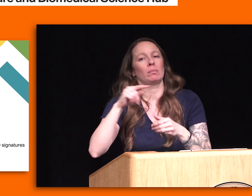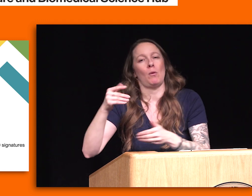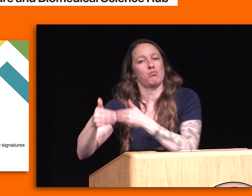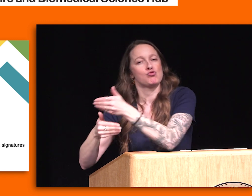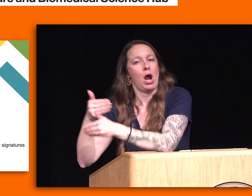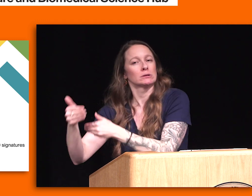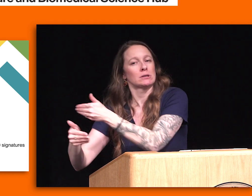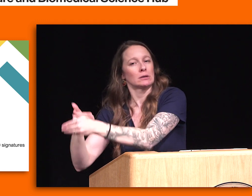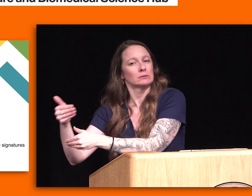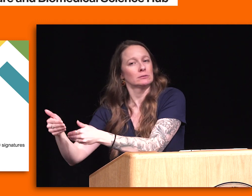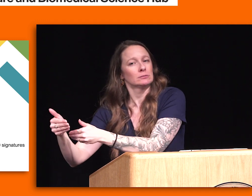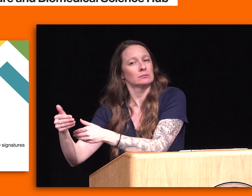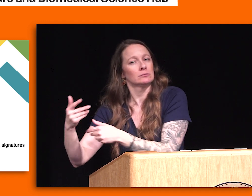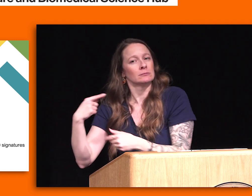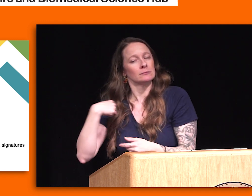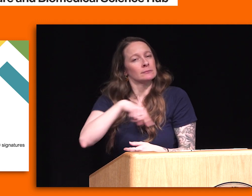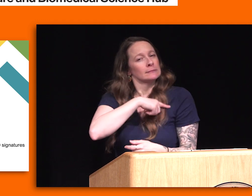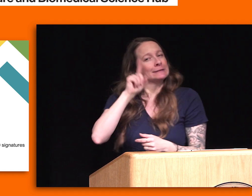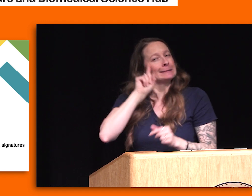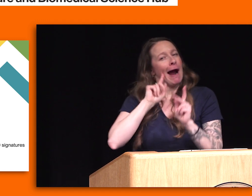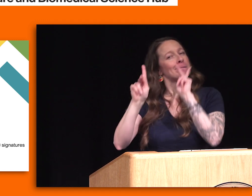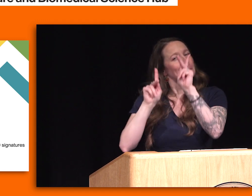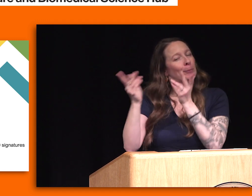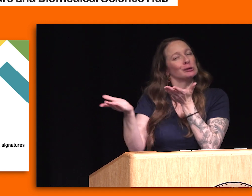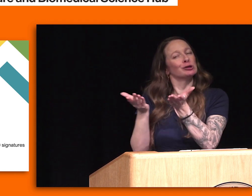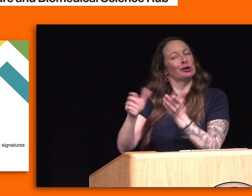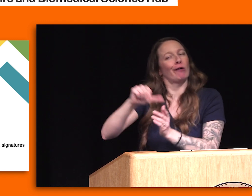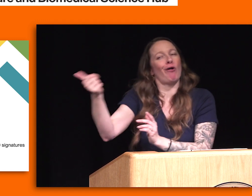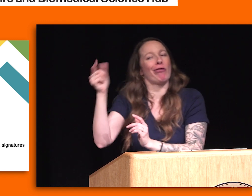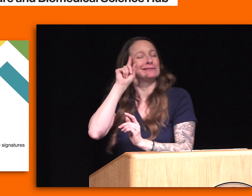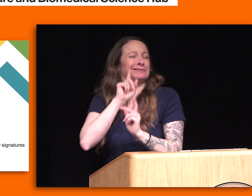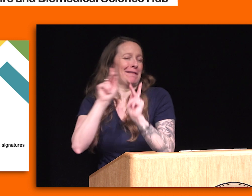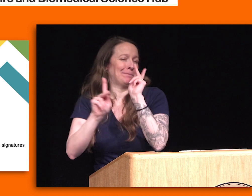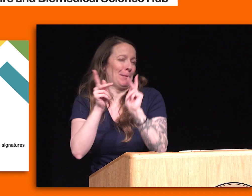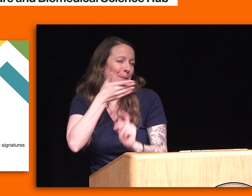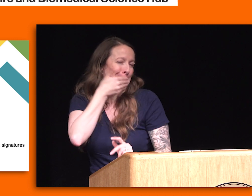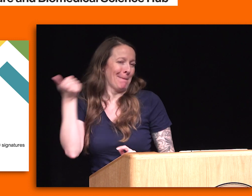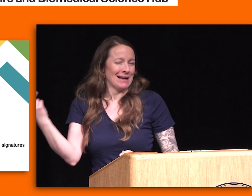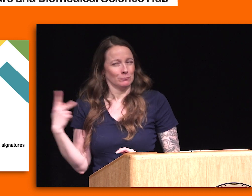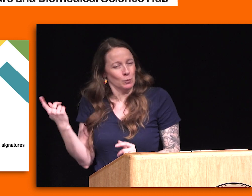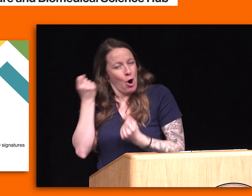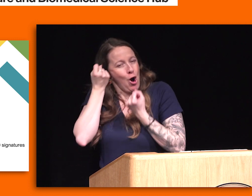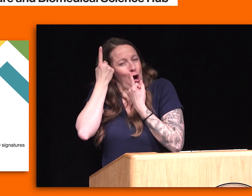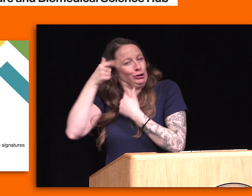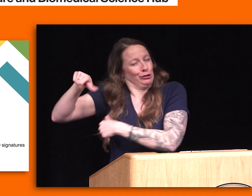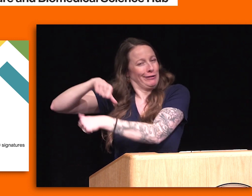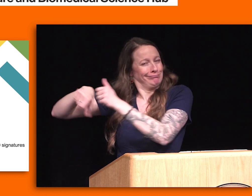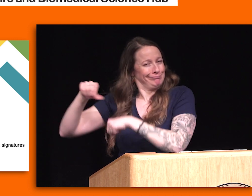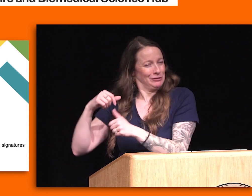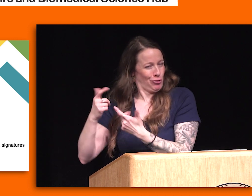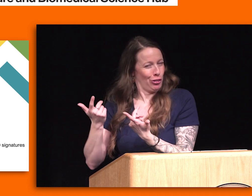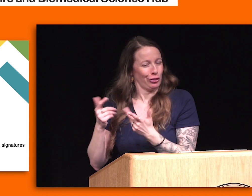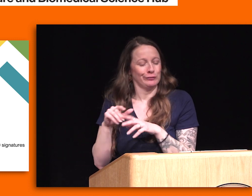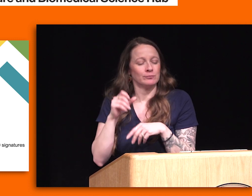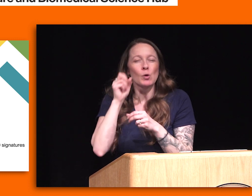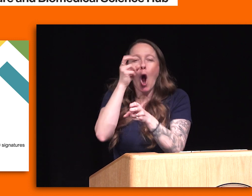if Deaf people were involved at a systematic level in the process. We know that Deaf people know best about how to serve other Deaf people.